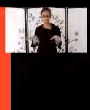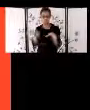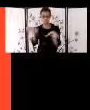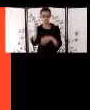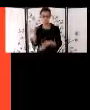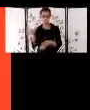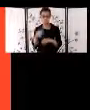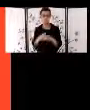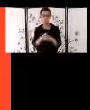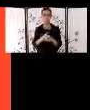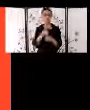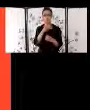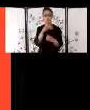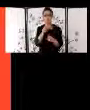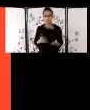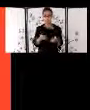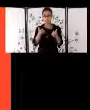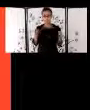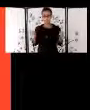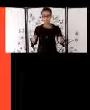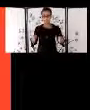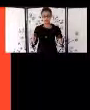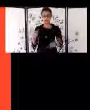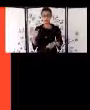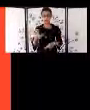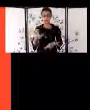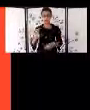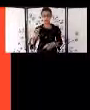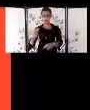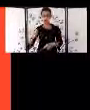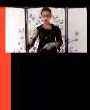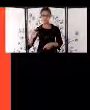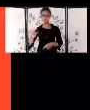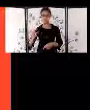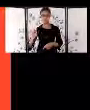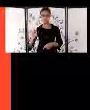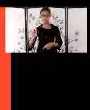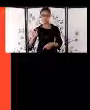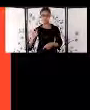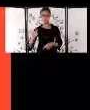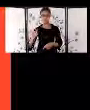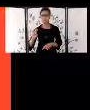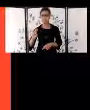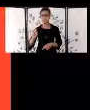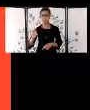in Blackfoot, is a fundamental public good. While activities don’t have to take place